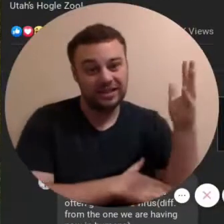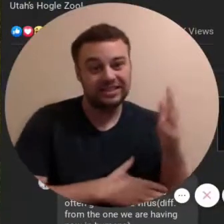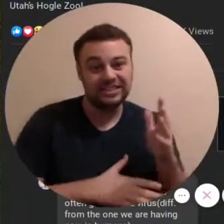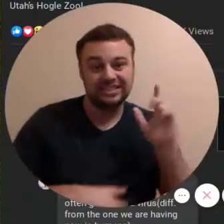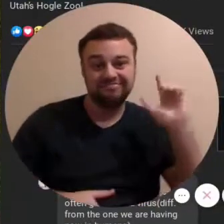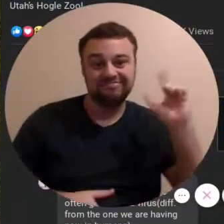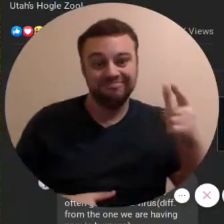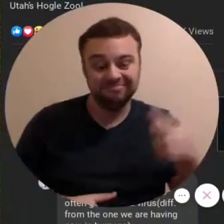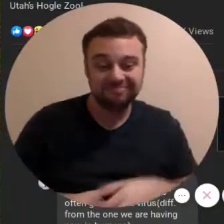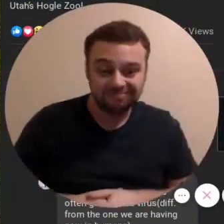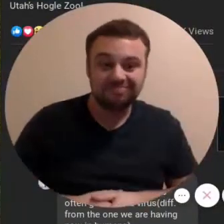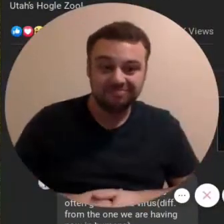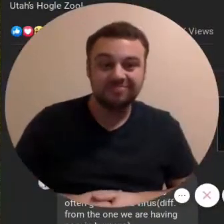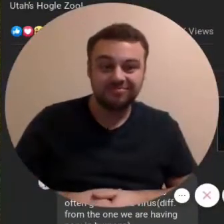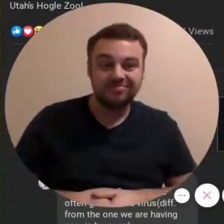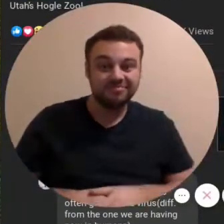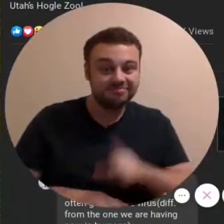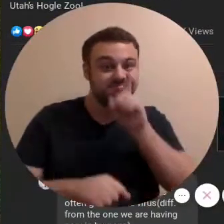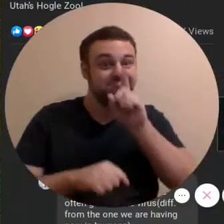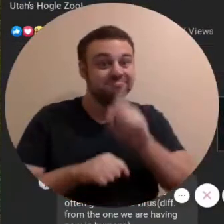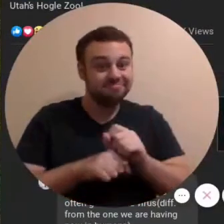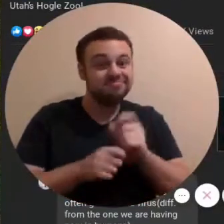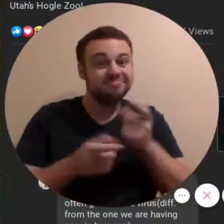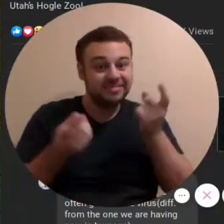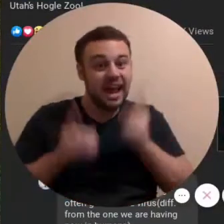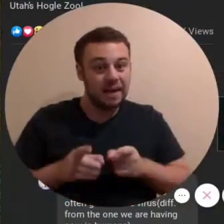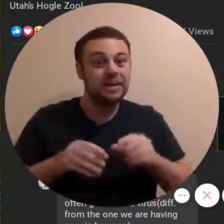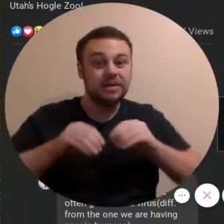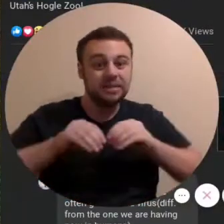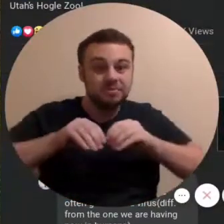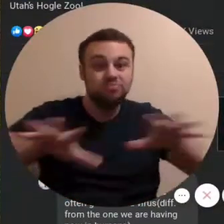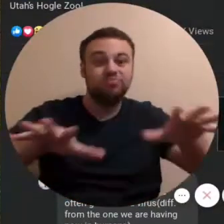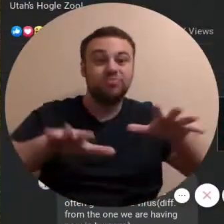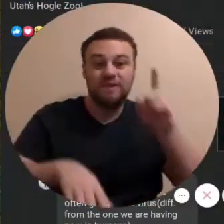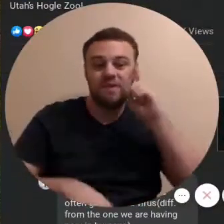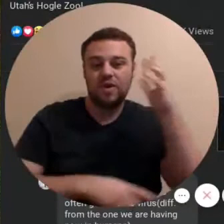the regrowth of those forests. Here in the suburban areas, they will take